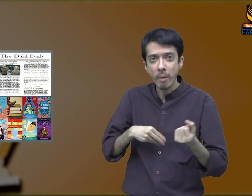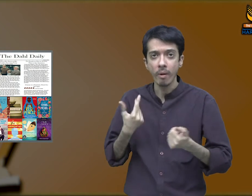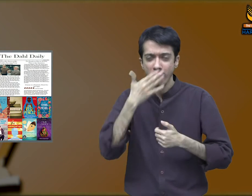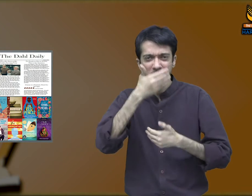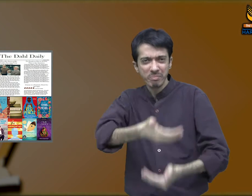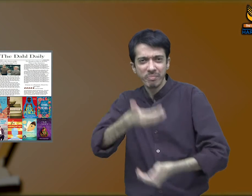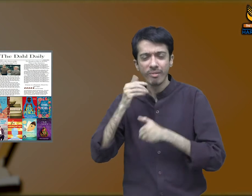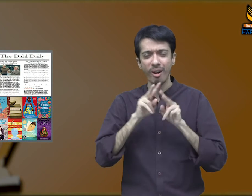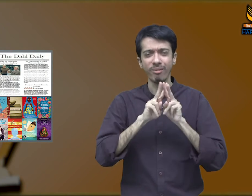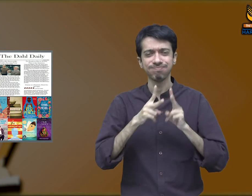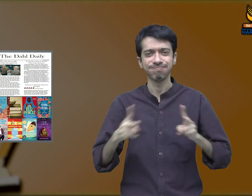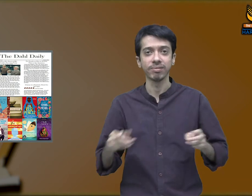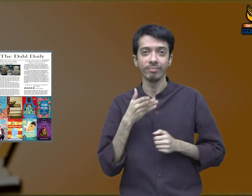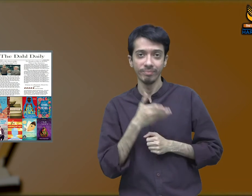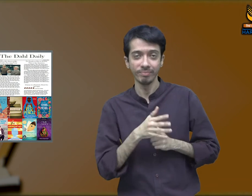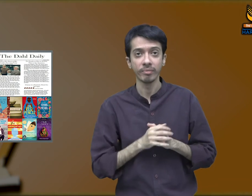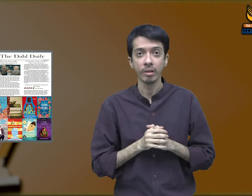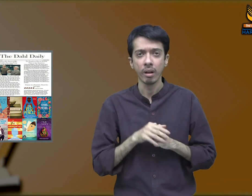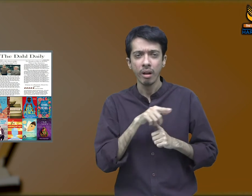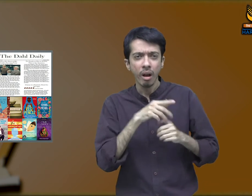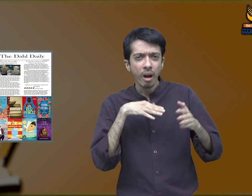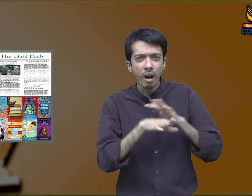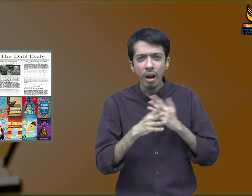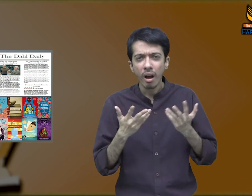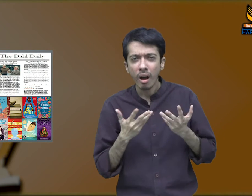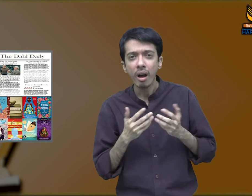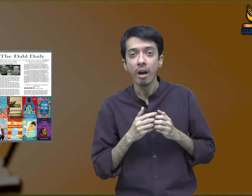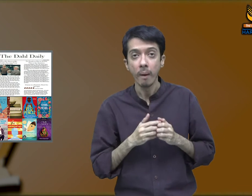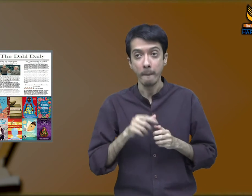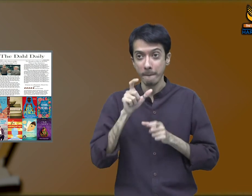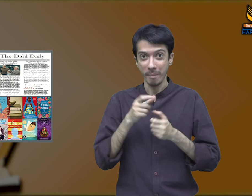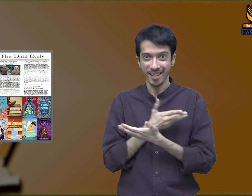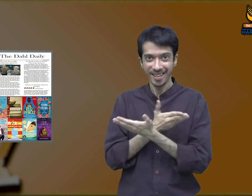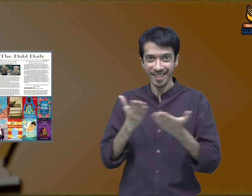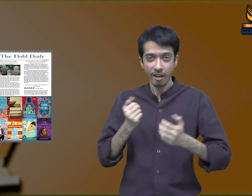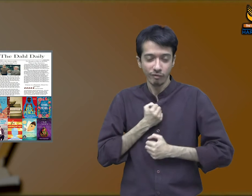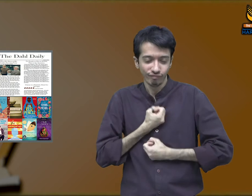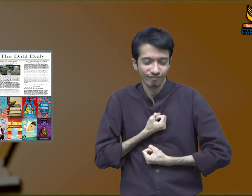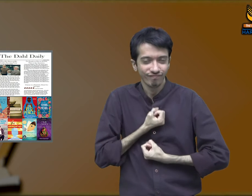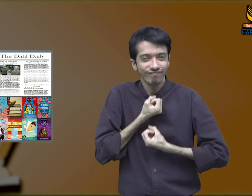sad, thriller, horror or sarcasm. There are different types of prose.